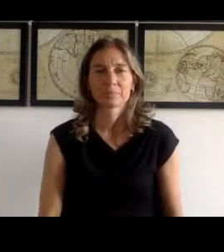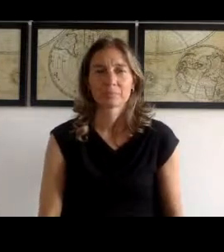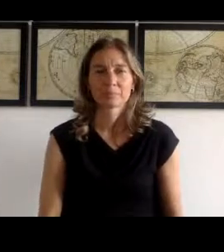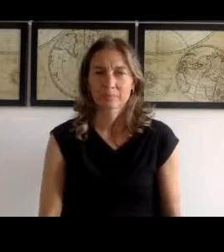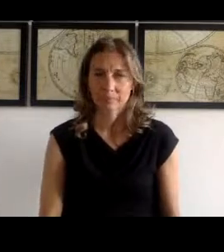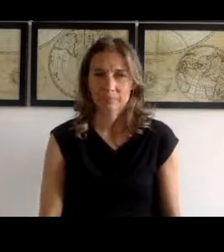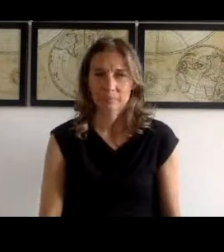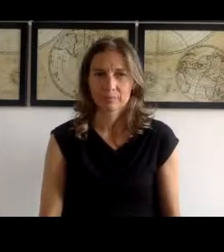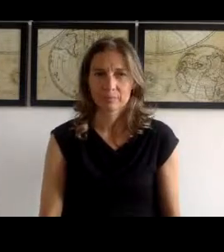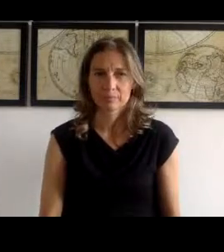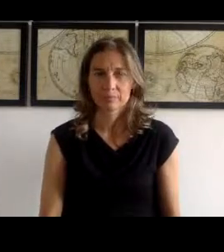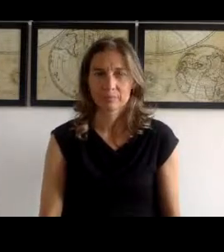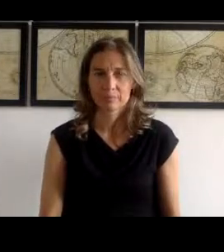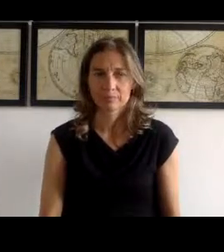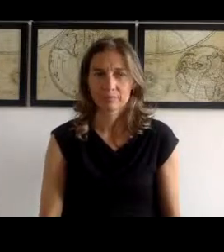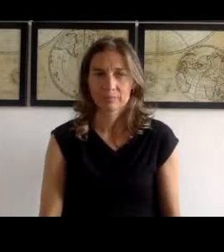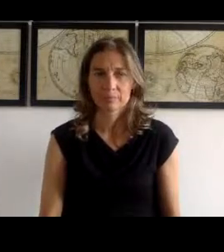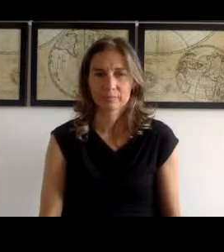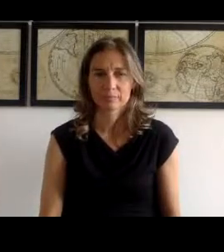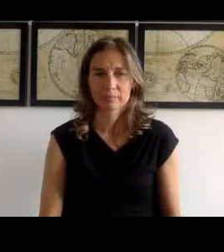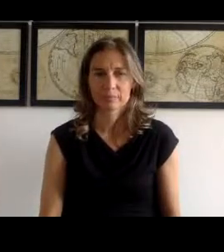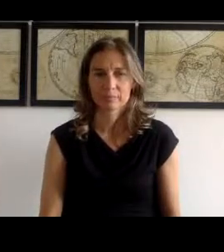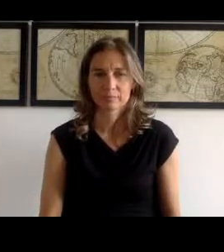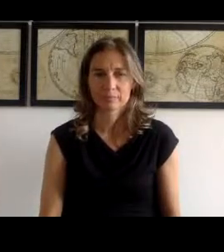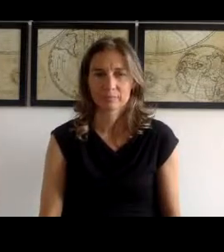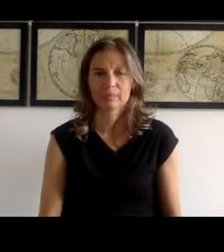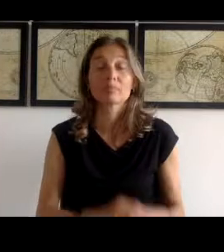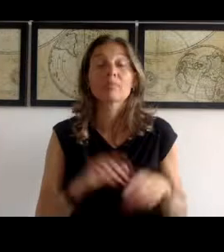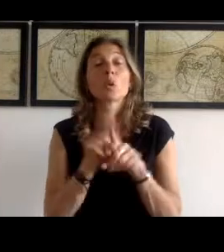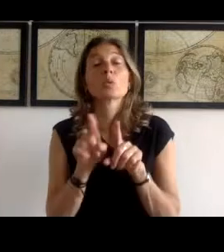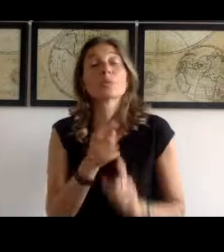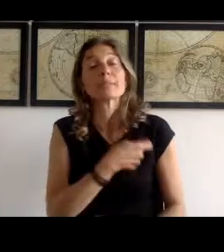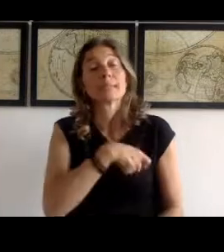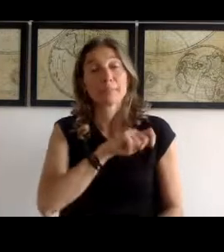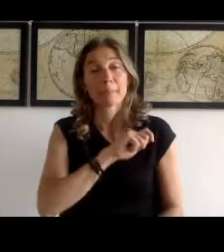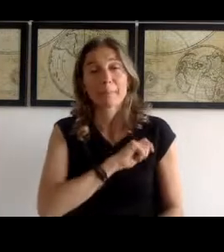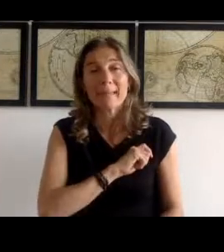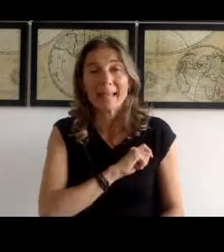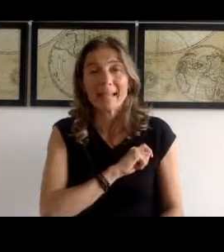to combine periods or try to foster more mobility.